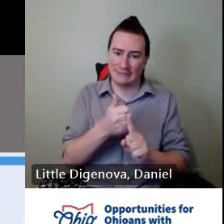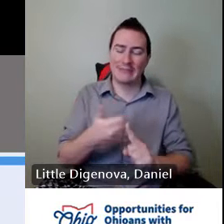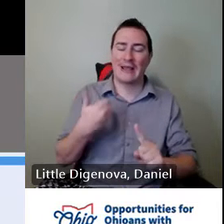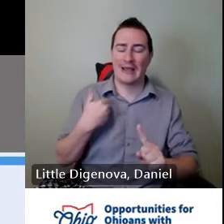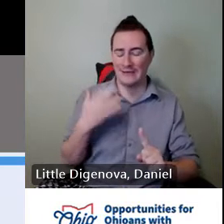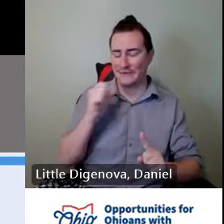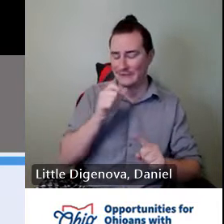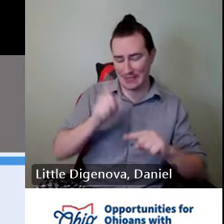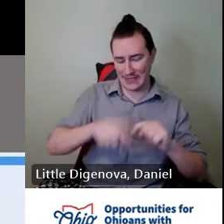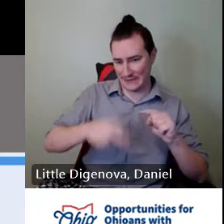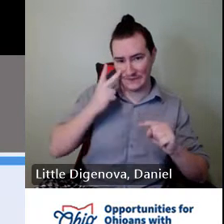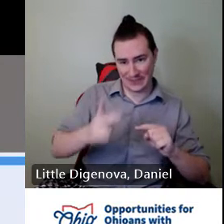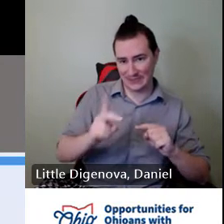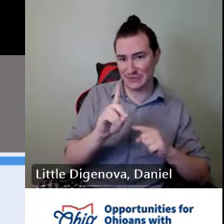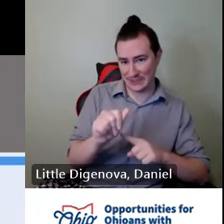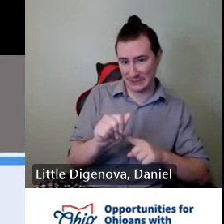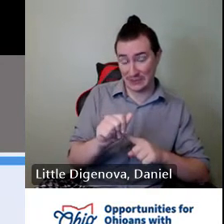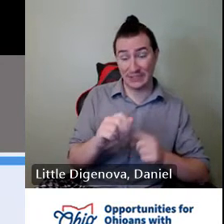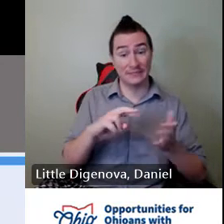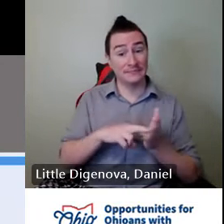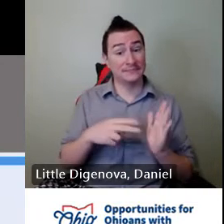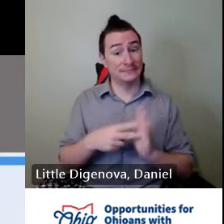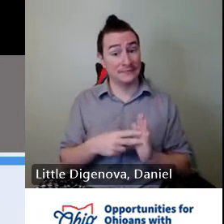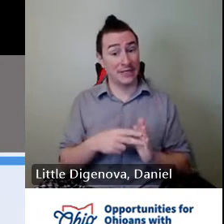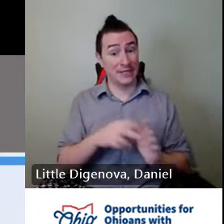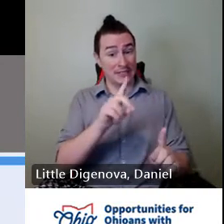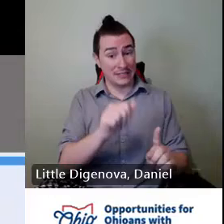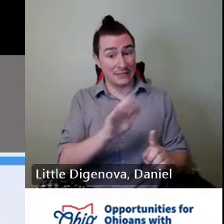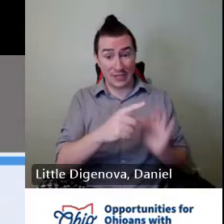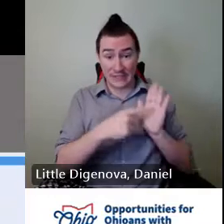the disability, symptoms, and limitations are not apparent.